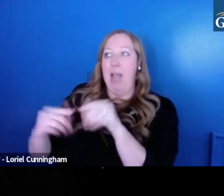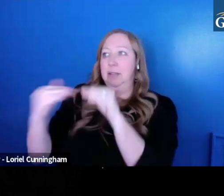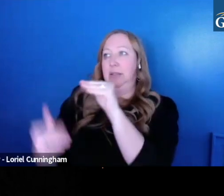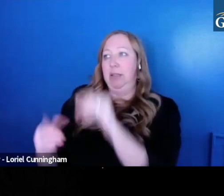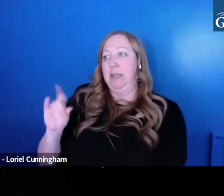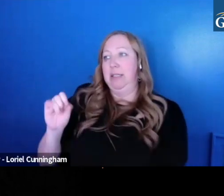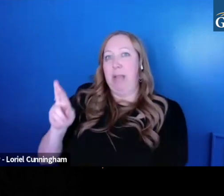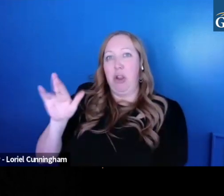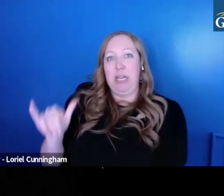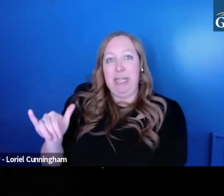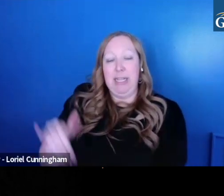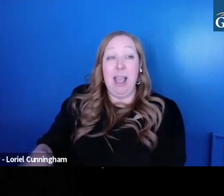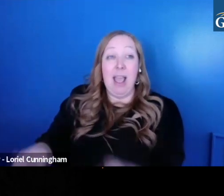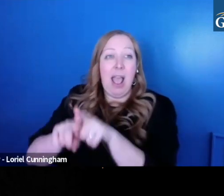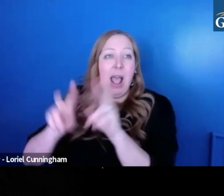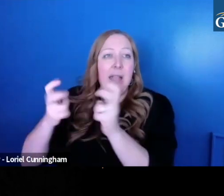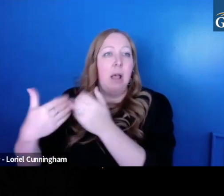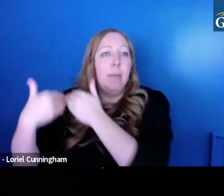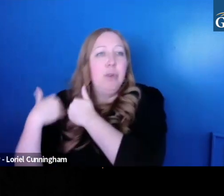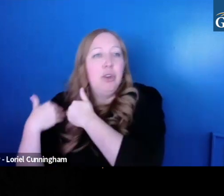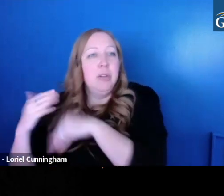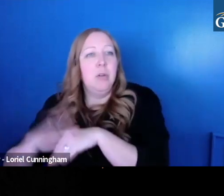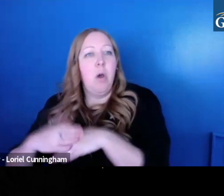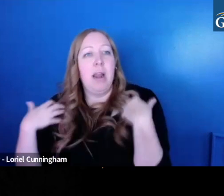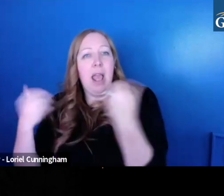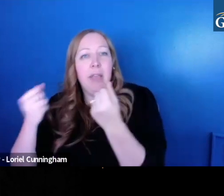criminal justice system or larger society versus an